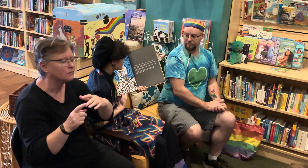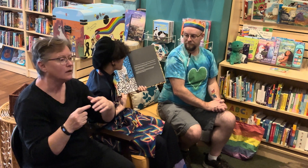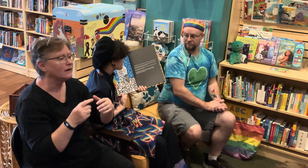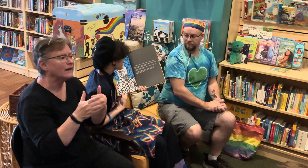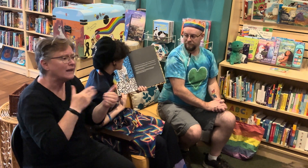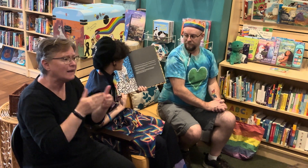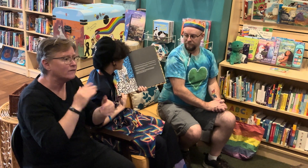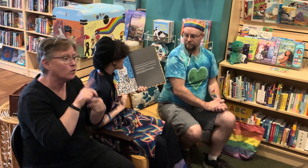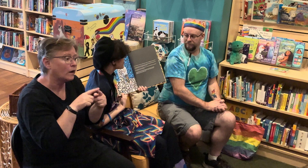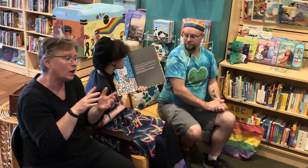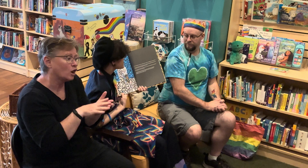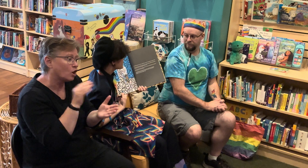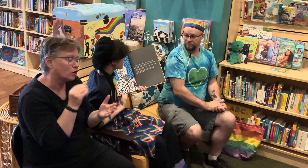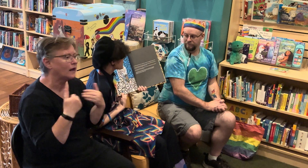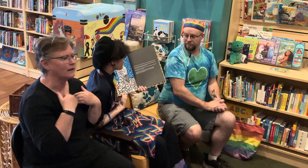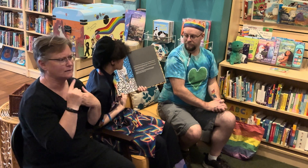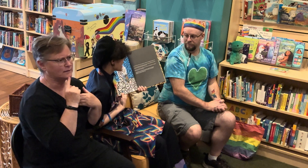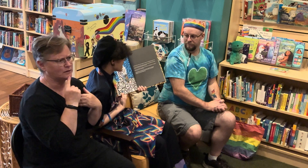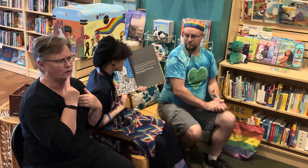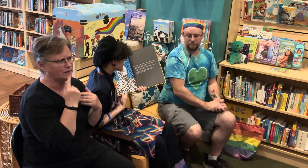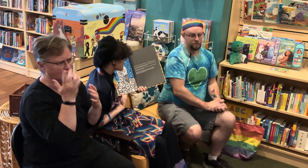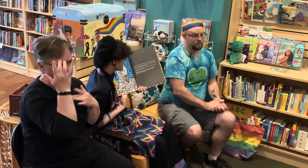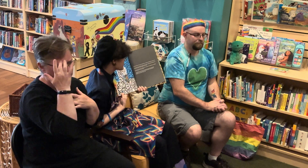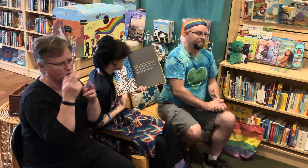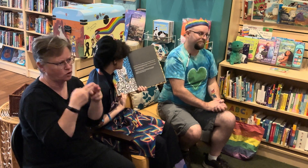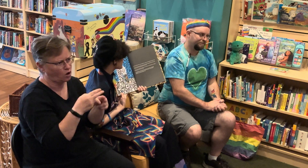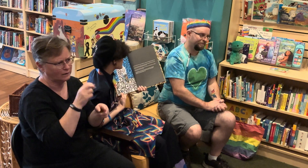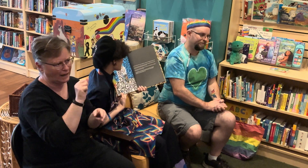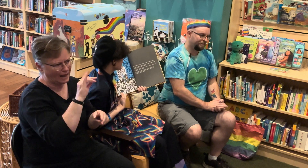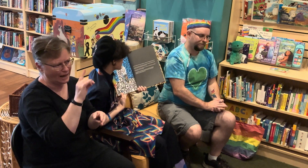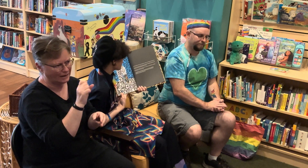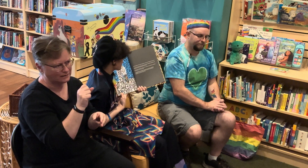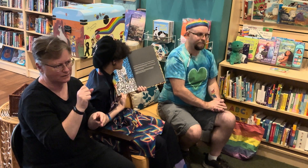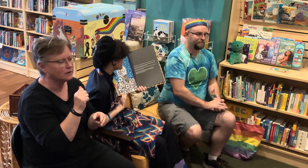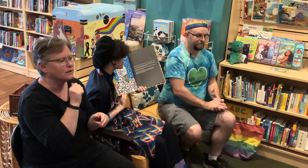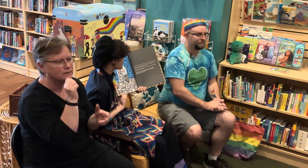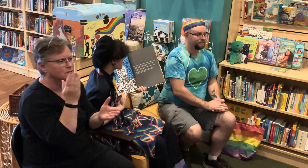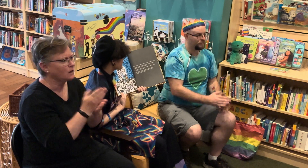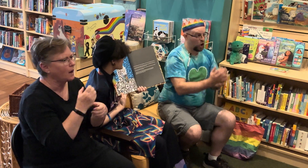learned that he had a serious illness called AIDS, Keith didn't stop making art and sharing his